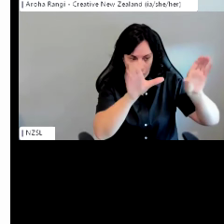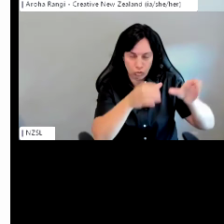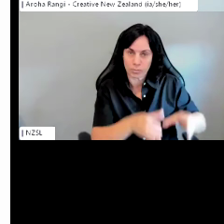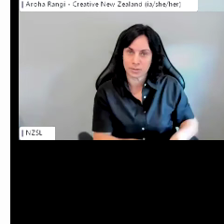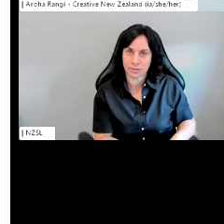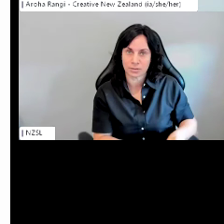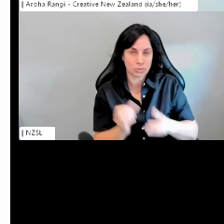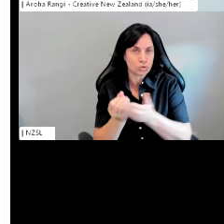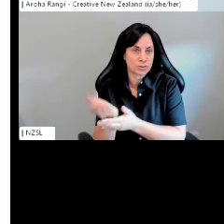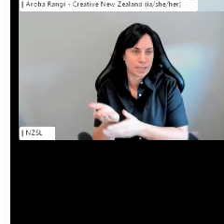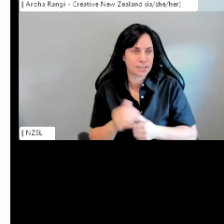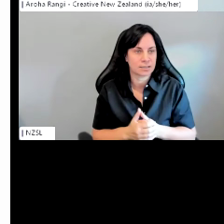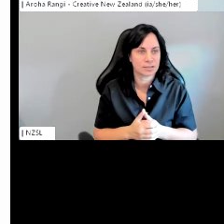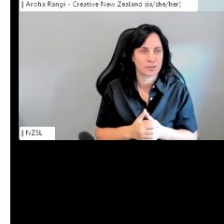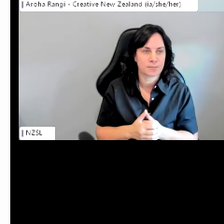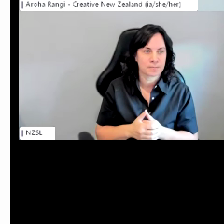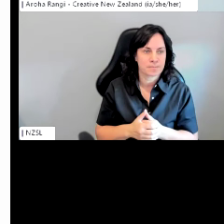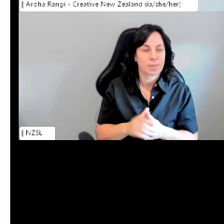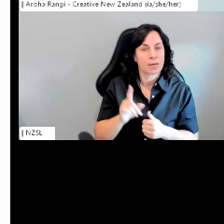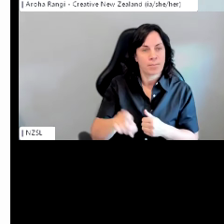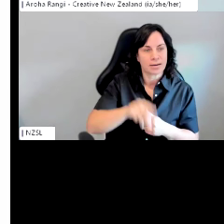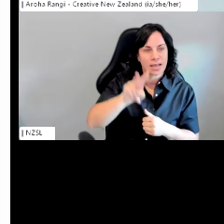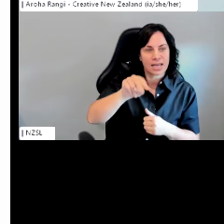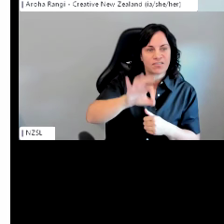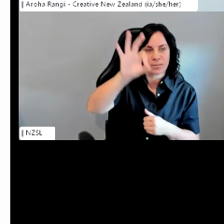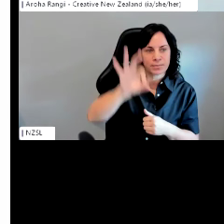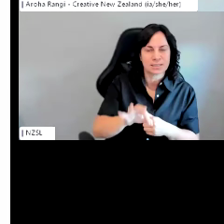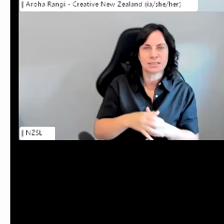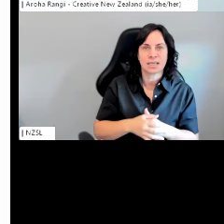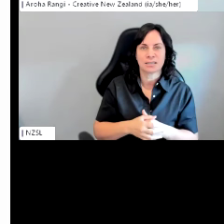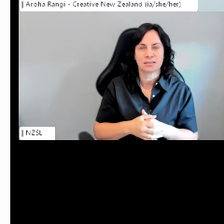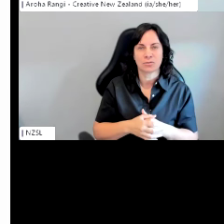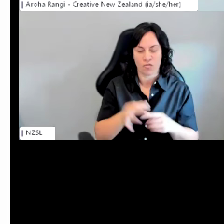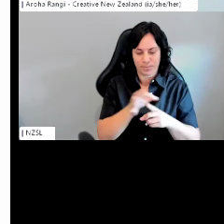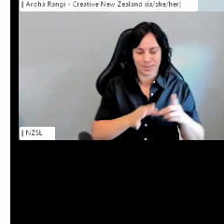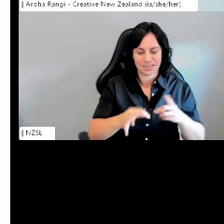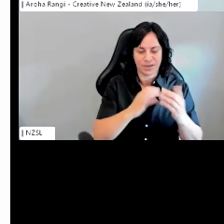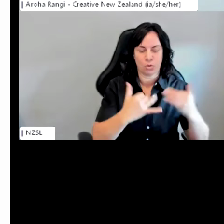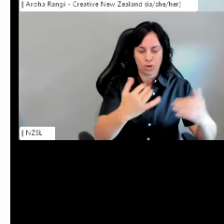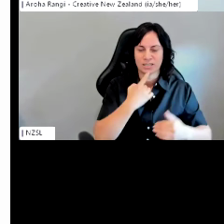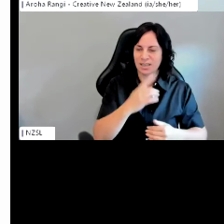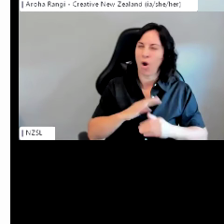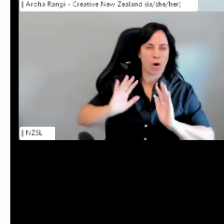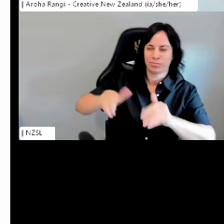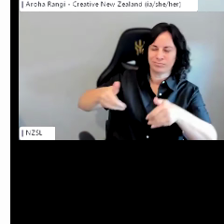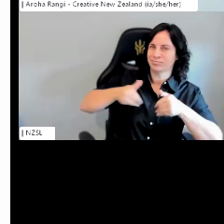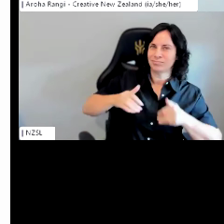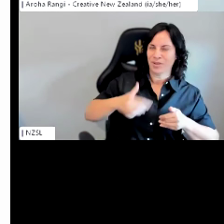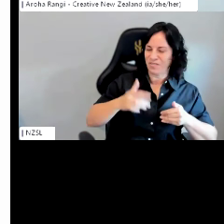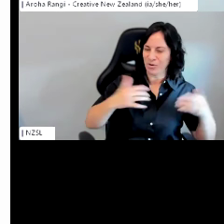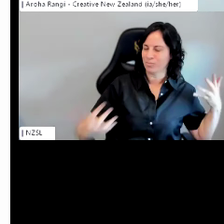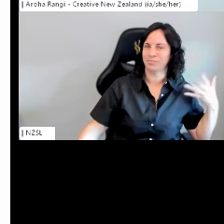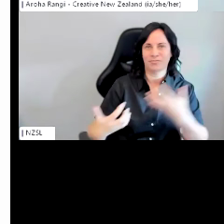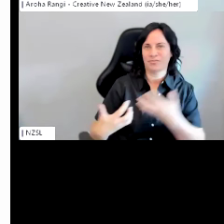but to counter that 11% of them told us I didn't I I didn't go because I didn't feel I'd fit in. So